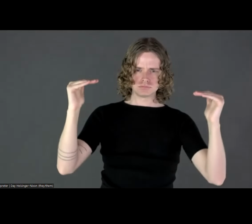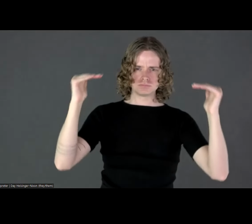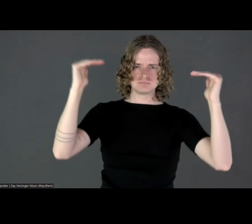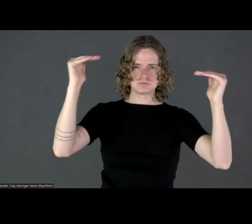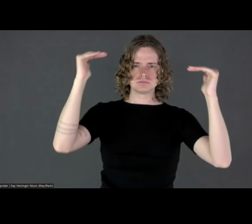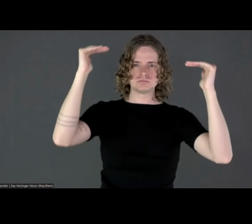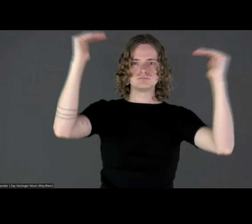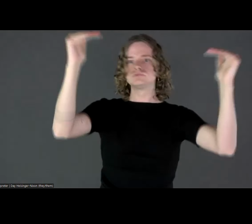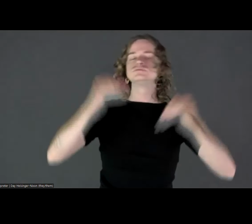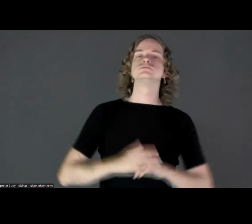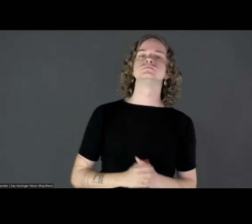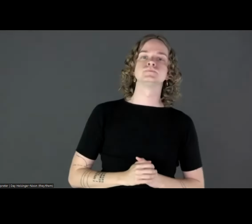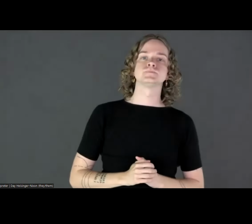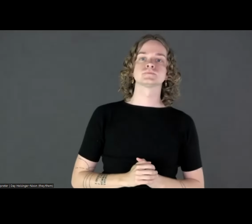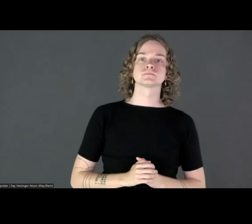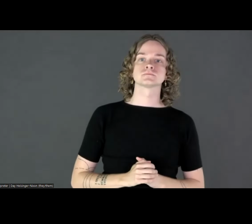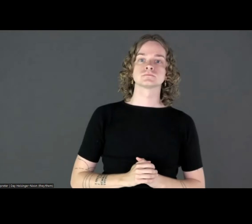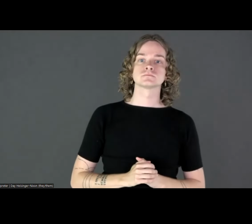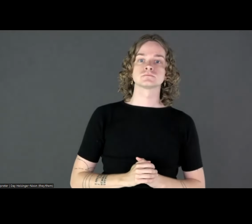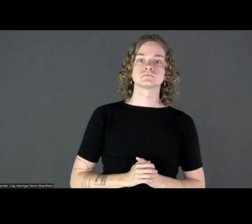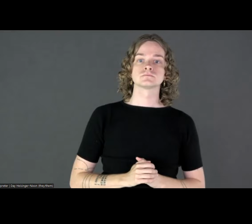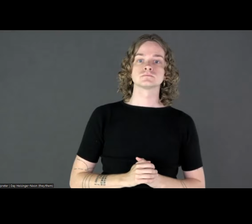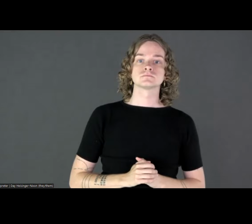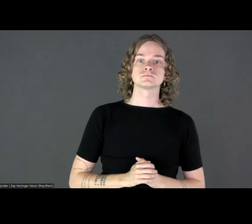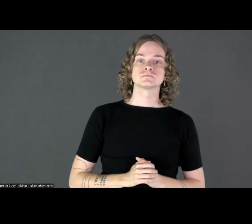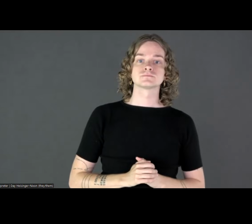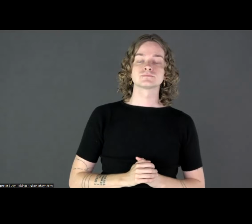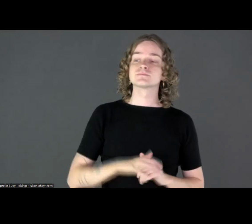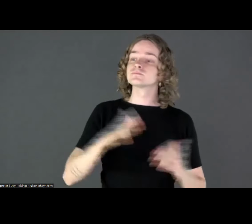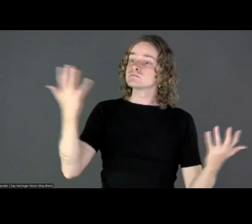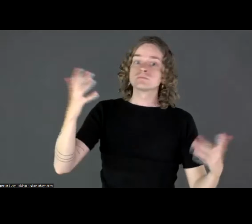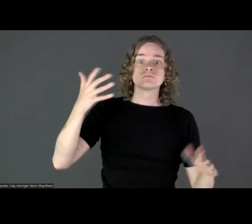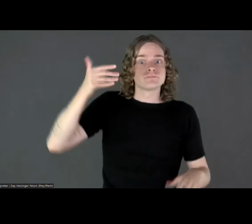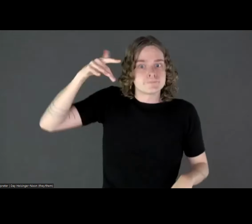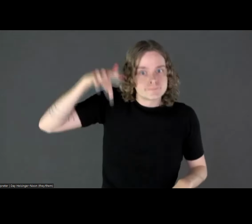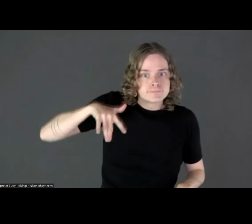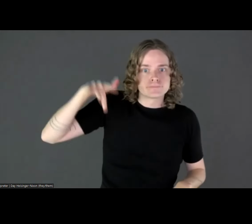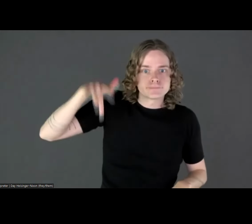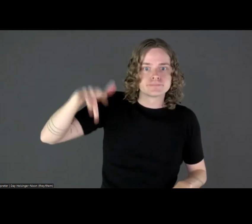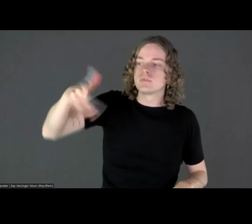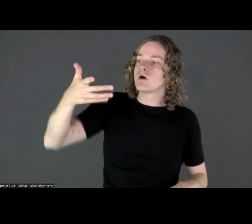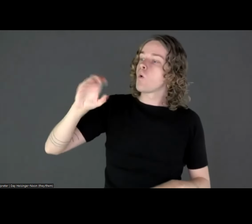approached with little warning, expected to stop whatever it is that they are doing,